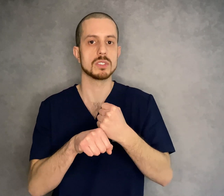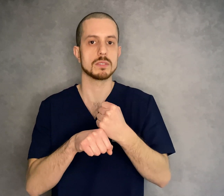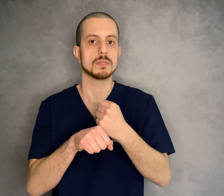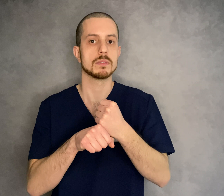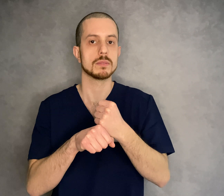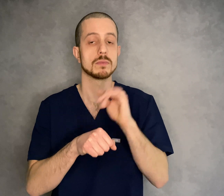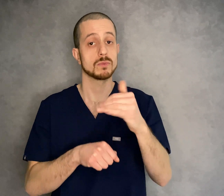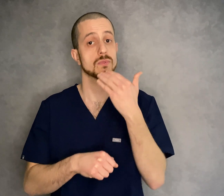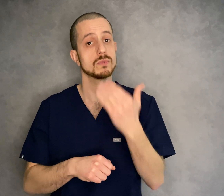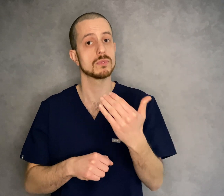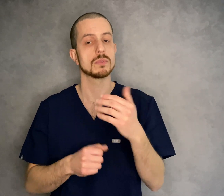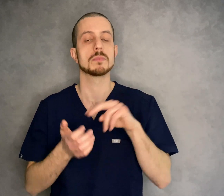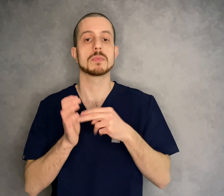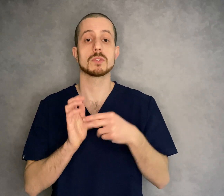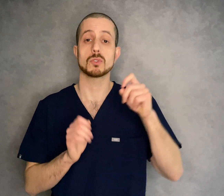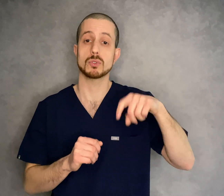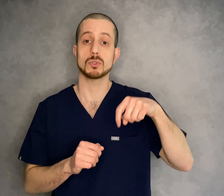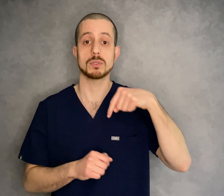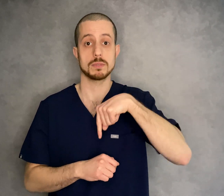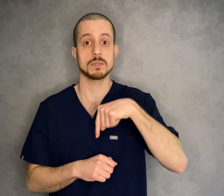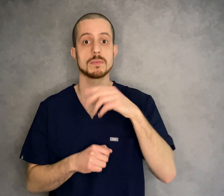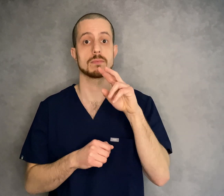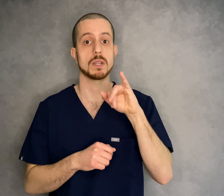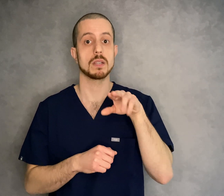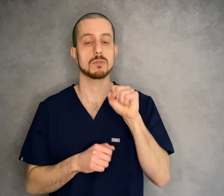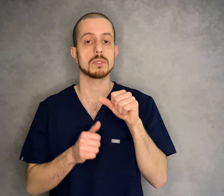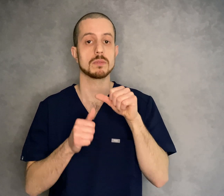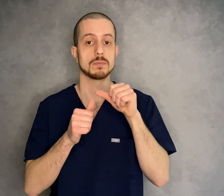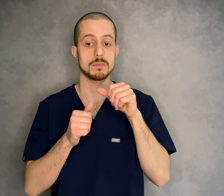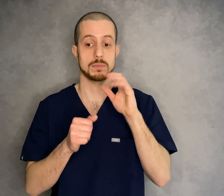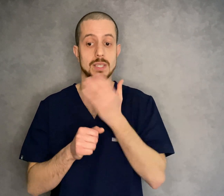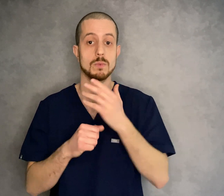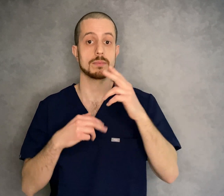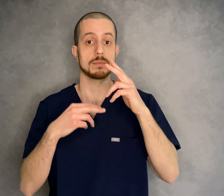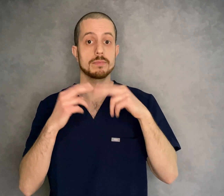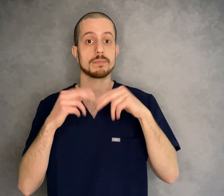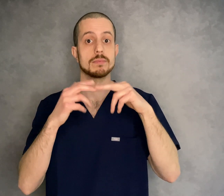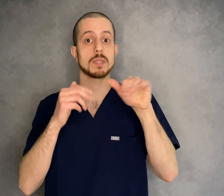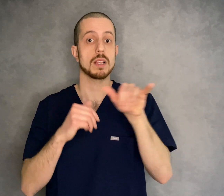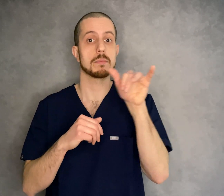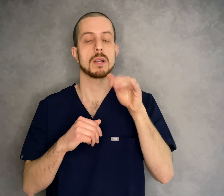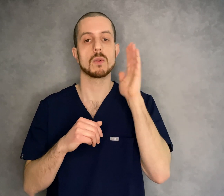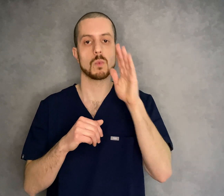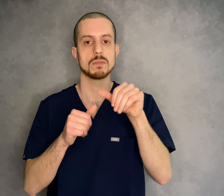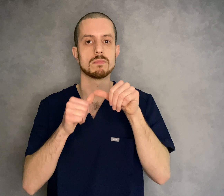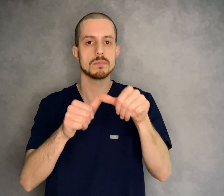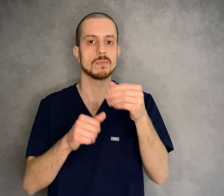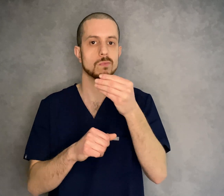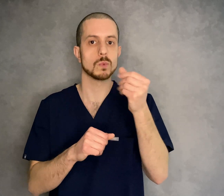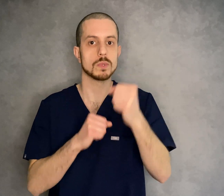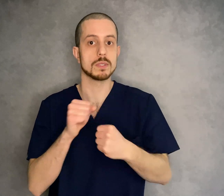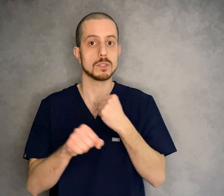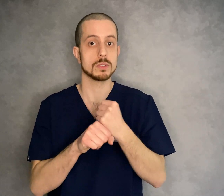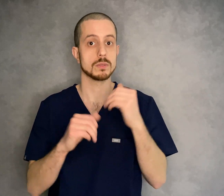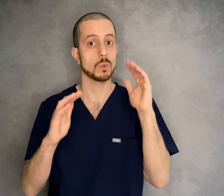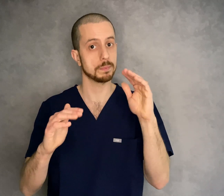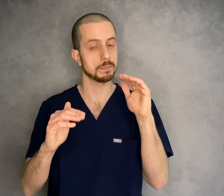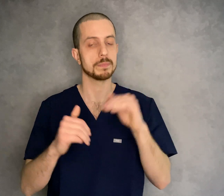That's good. That means our antibodies against this virus should hopefully last a few years.